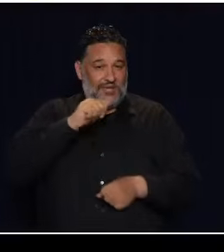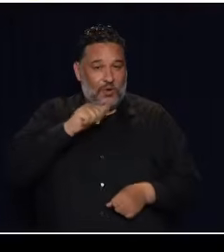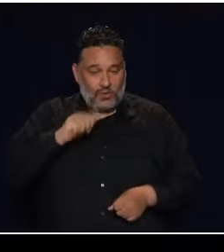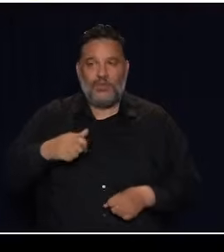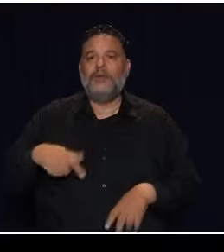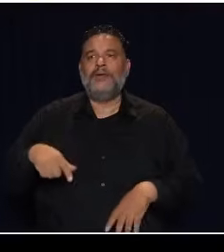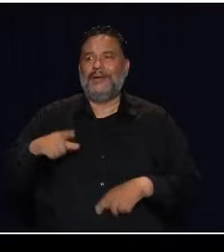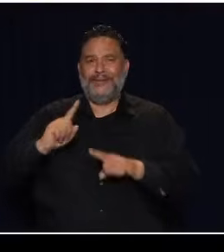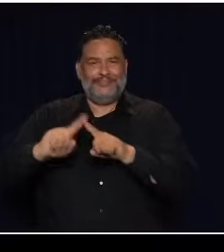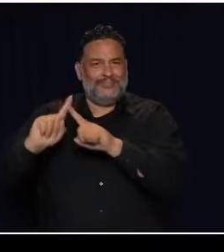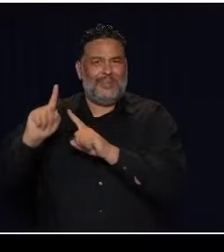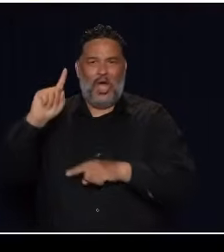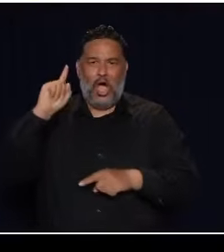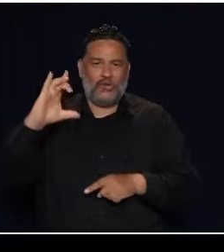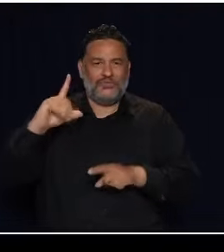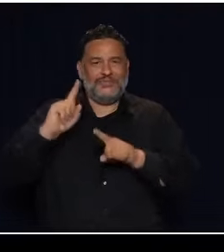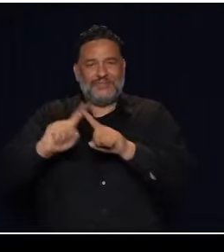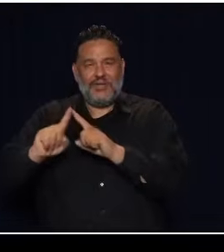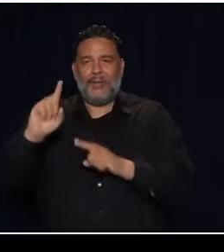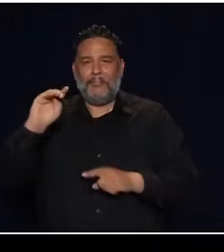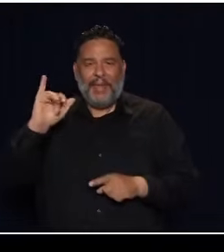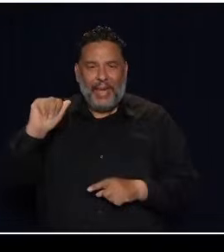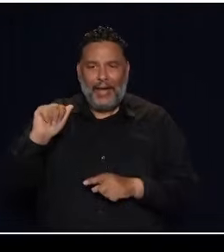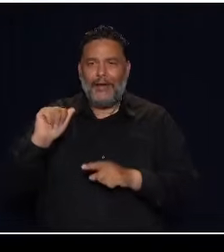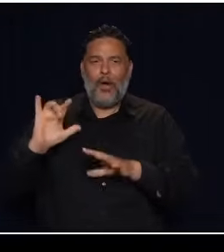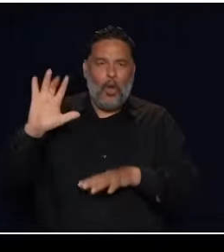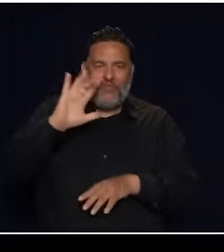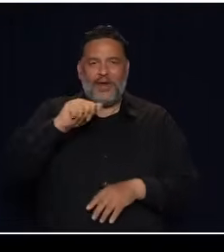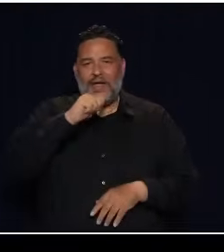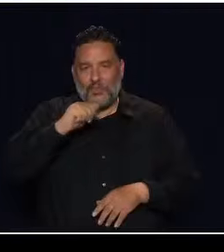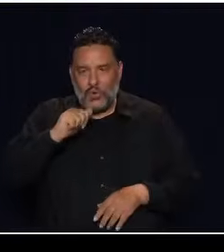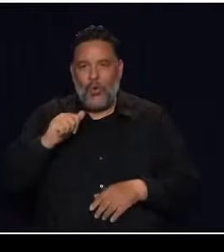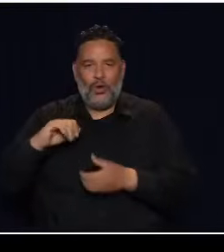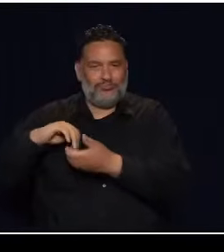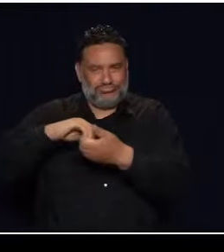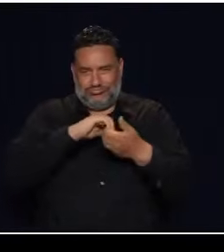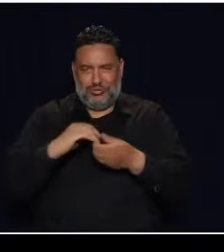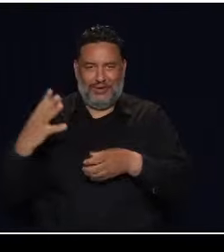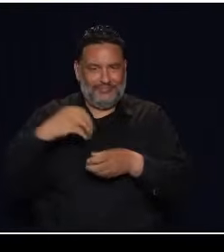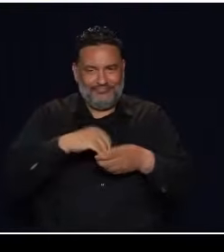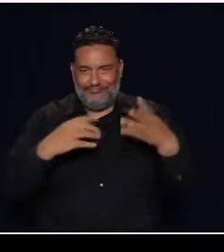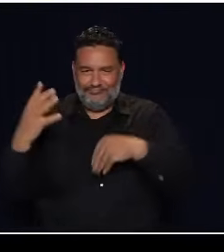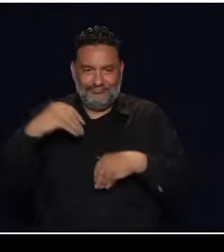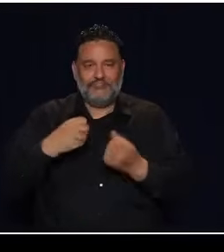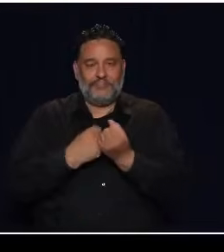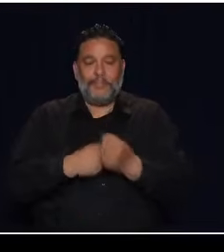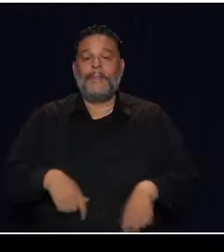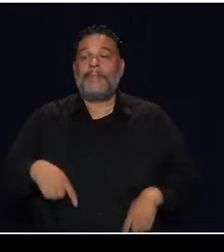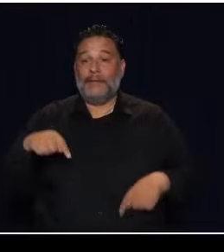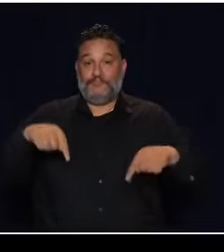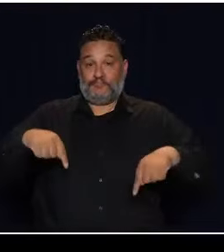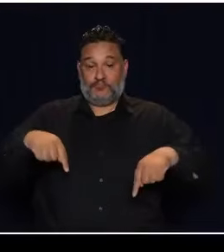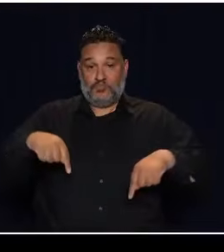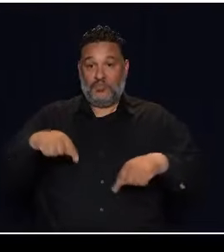IT'S A SHARED EFFORT BETWEEN HUNDREDS OF LOCAL MEDIA BRANDS ACROSS ARIZONA.